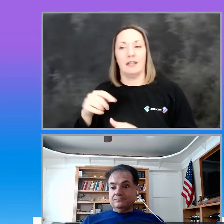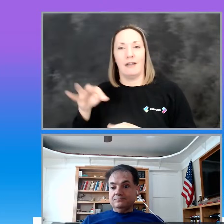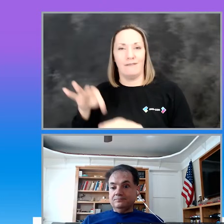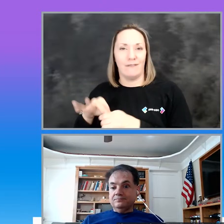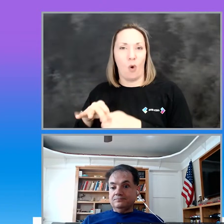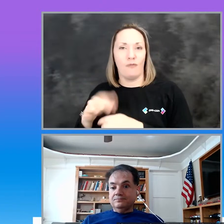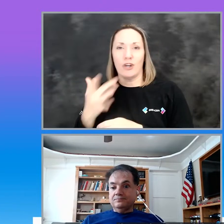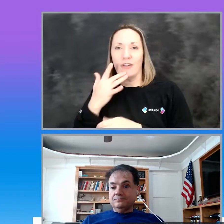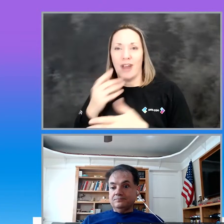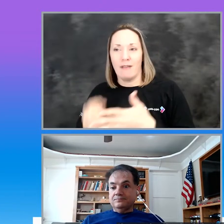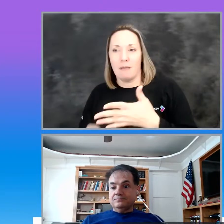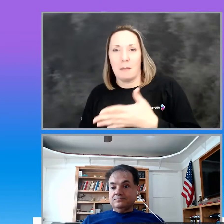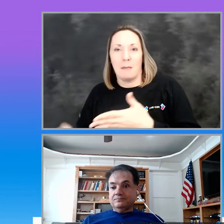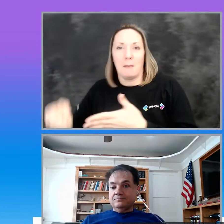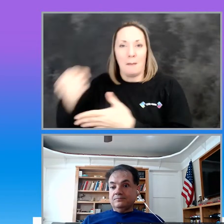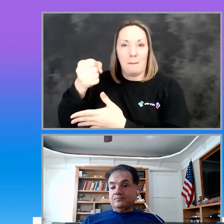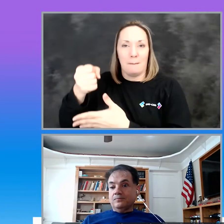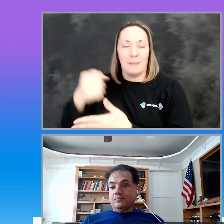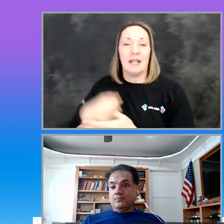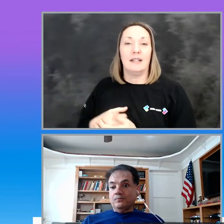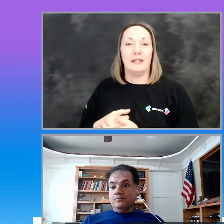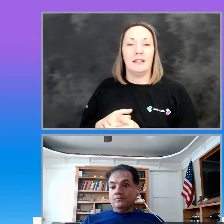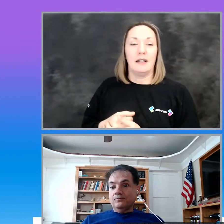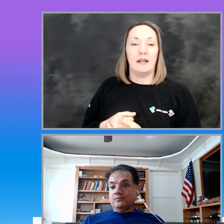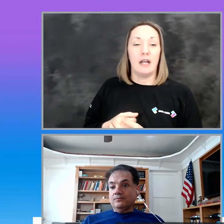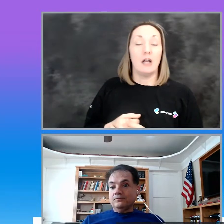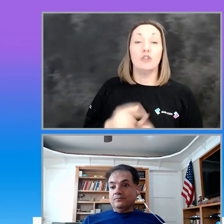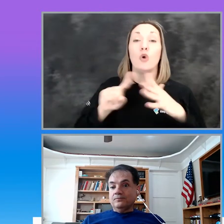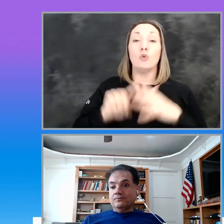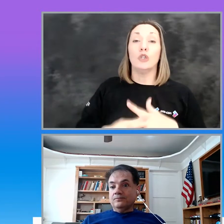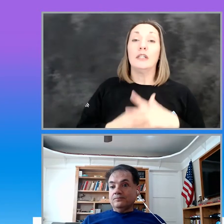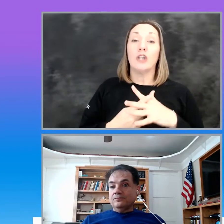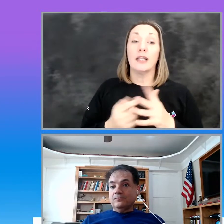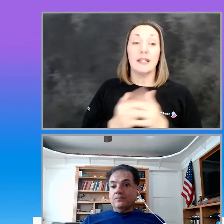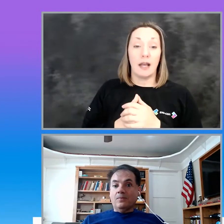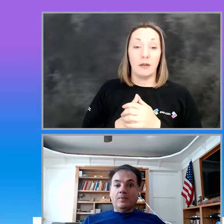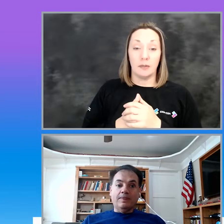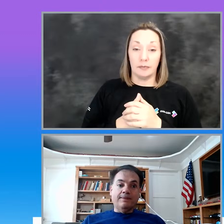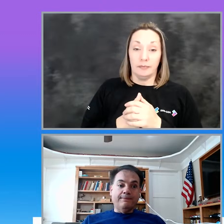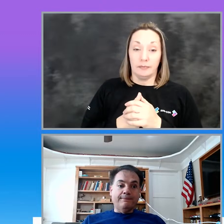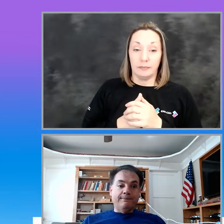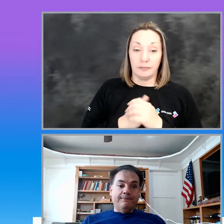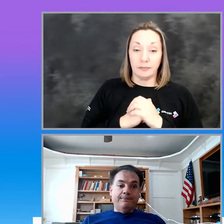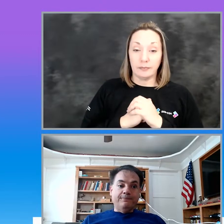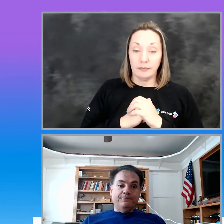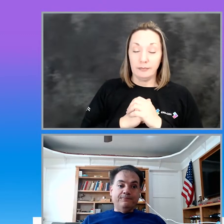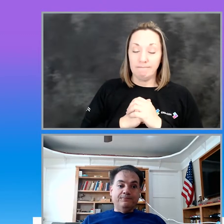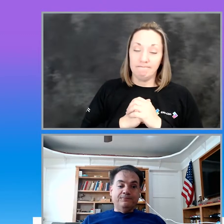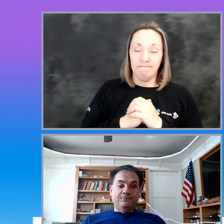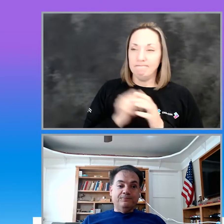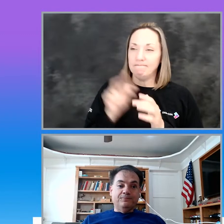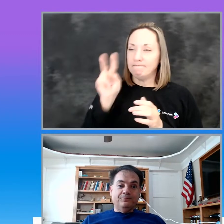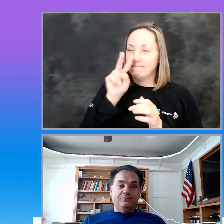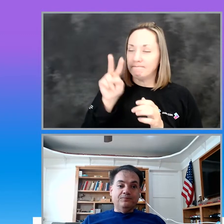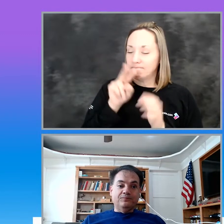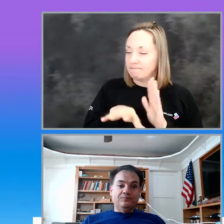front of Patrick and Jim here to